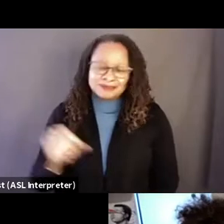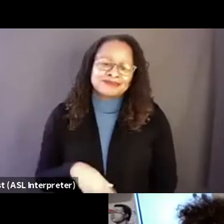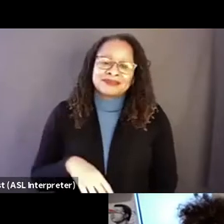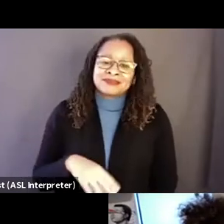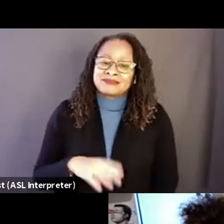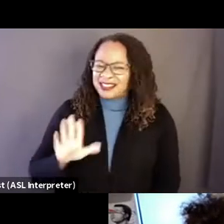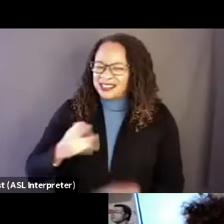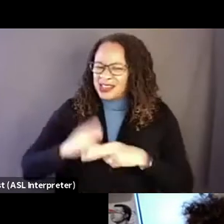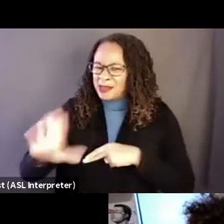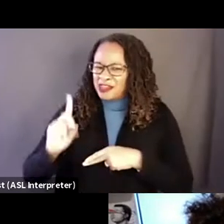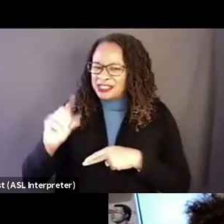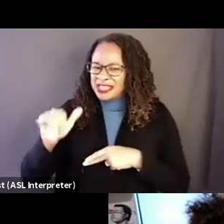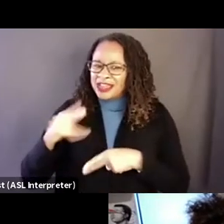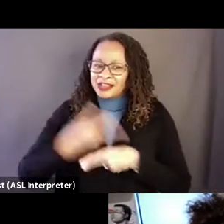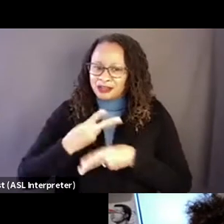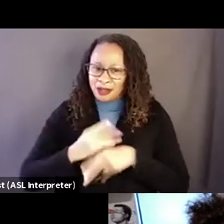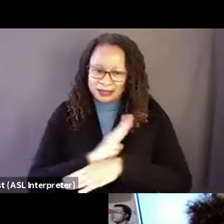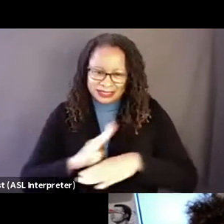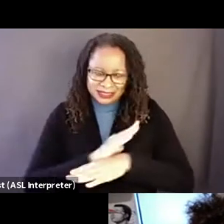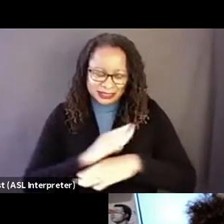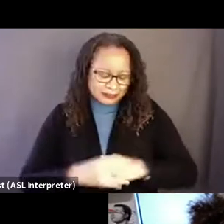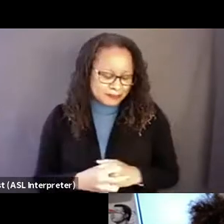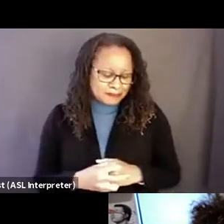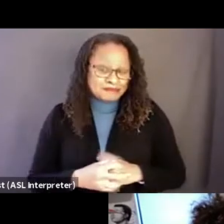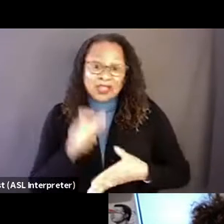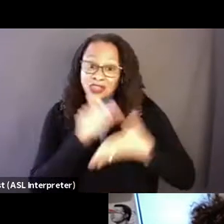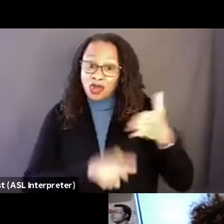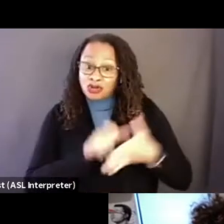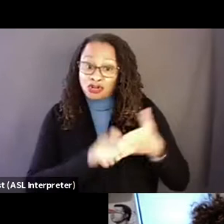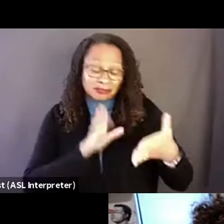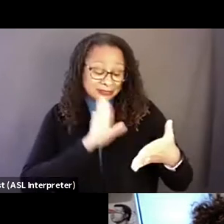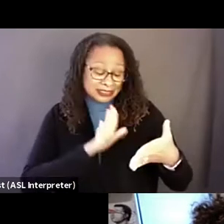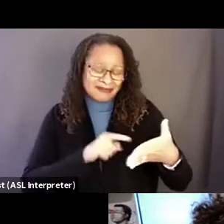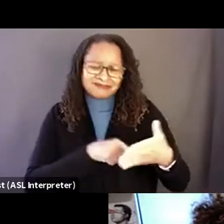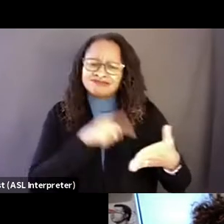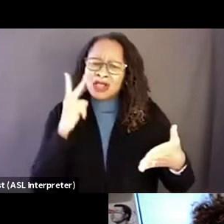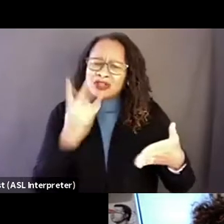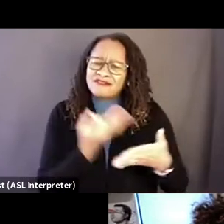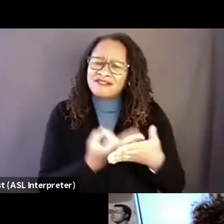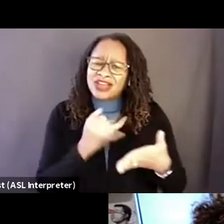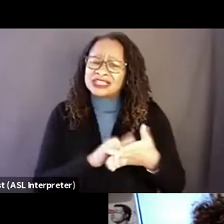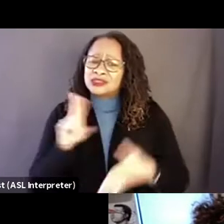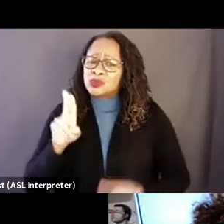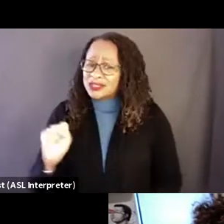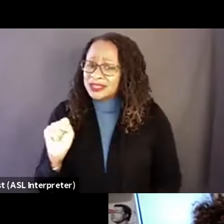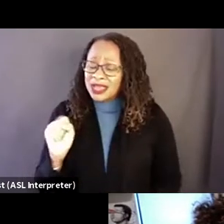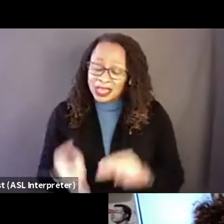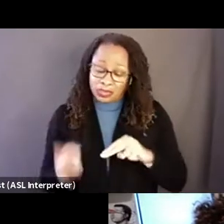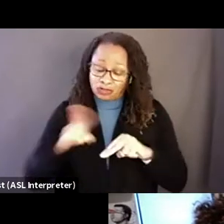And the article really was looking at the fact that in the US increasingly people have to work